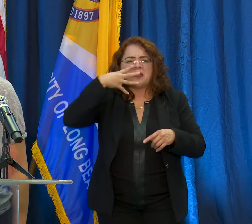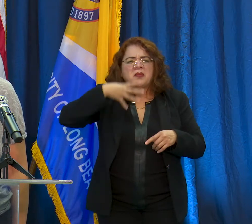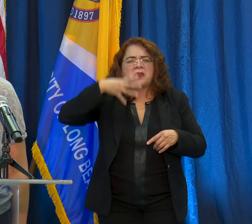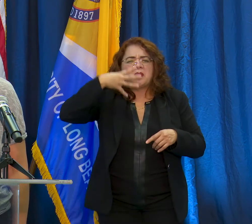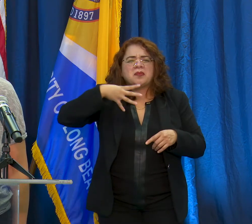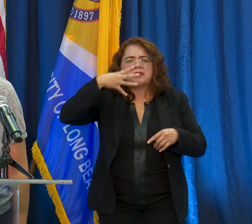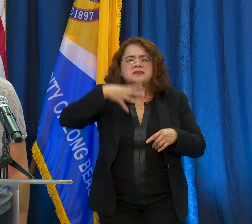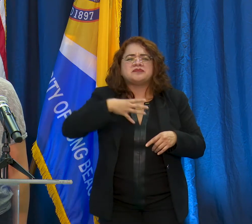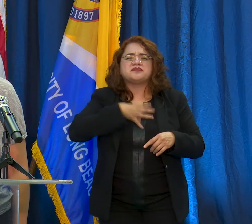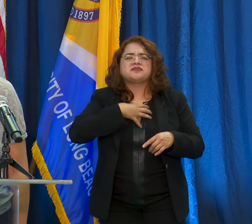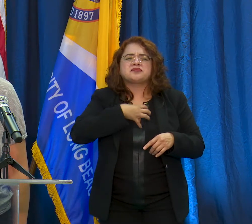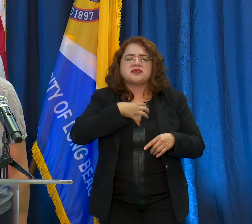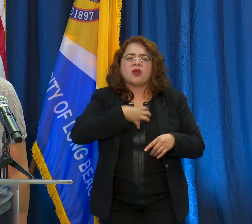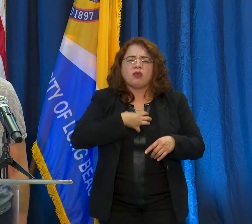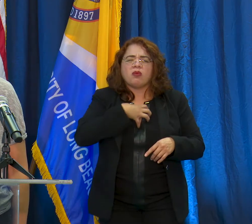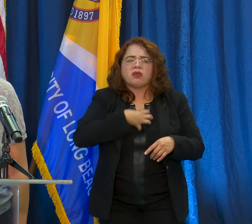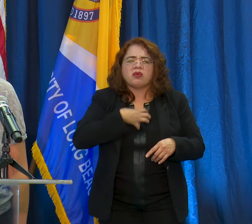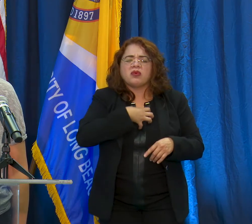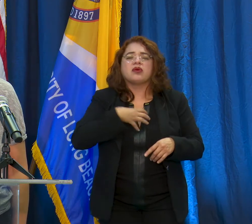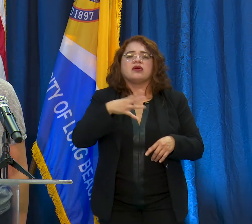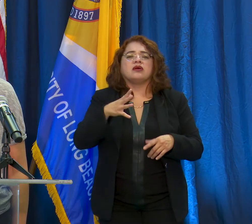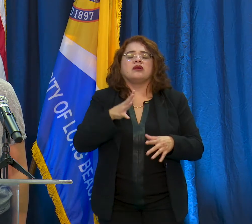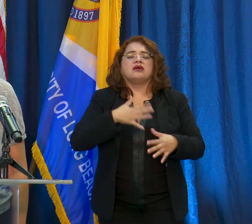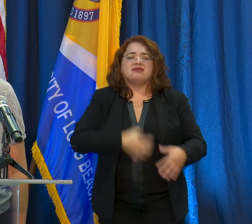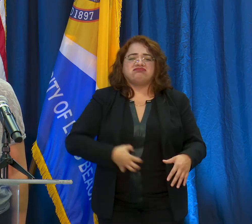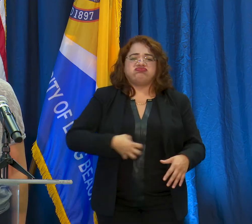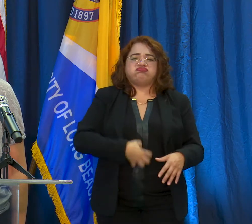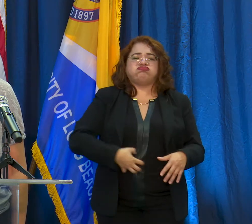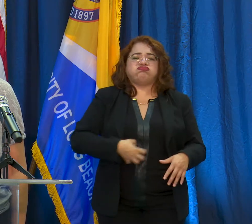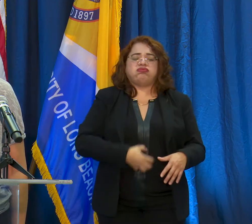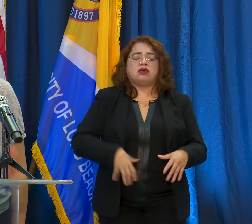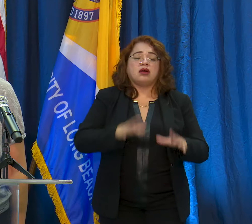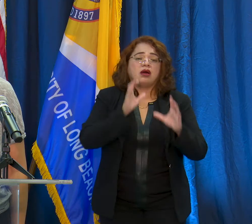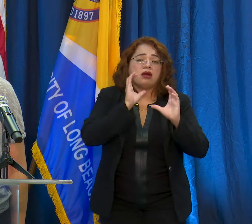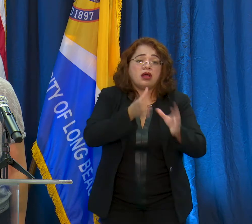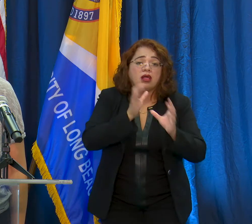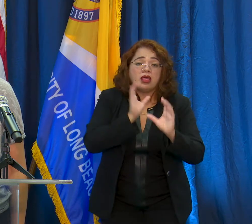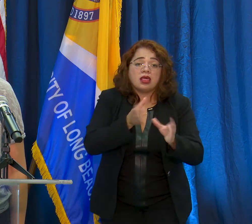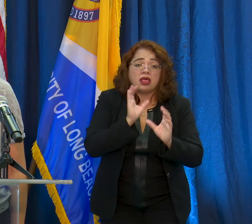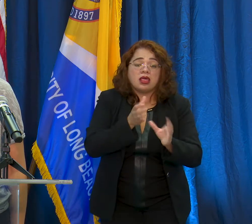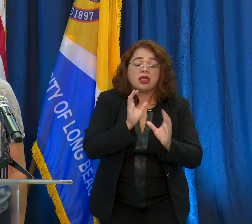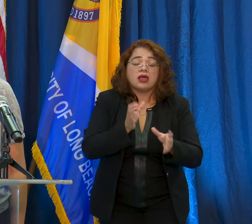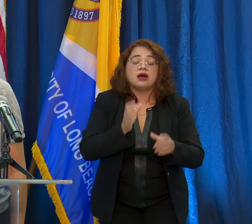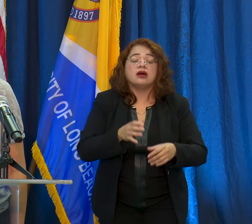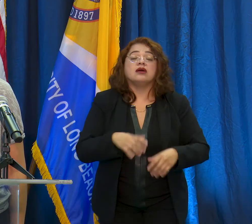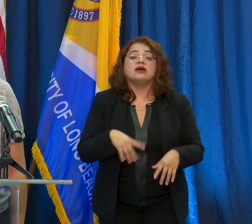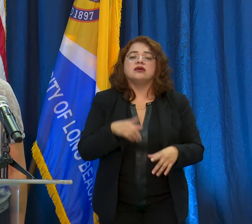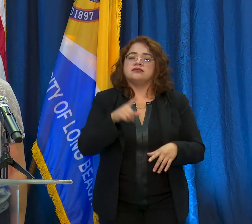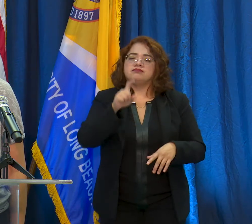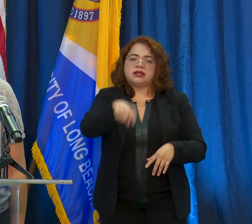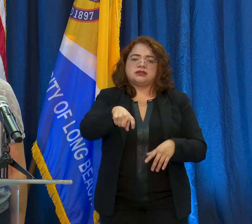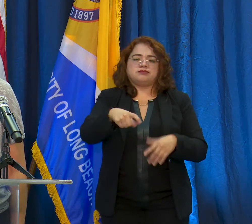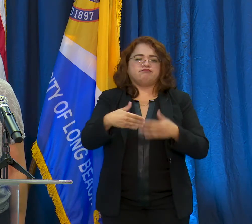nausea, vomiting or diarrhea, you're required to isolate yourself and